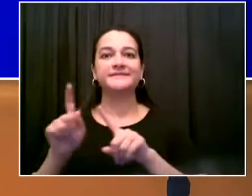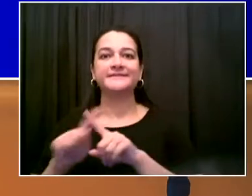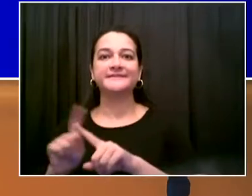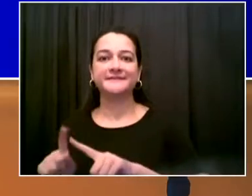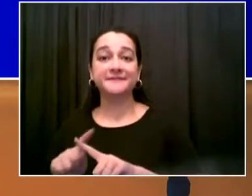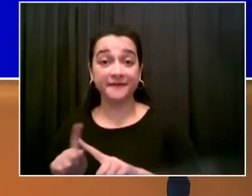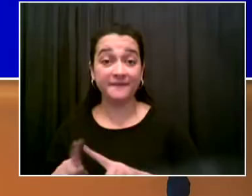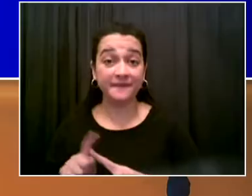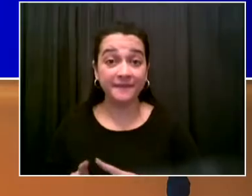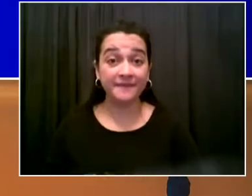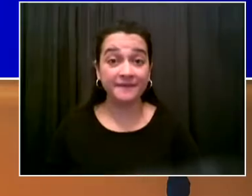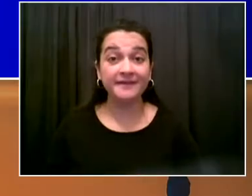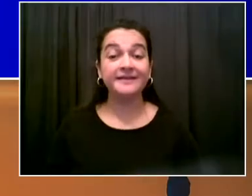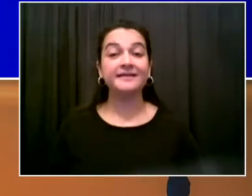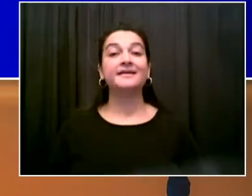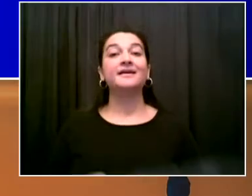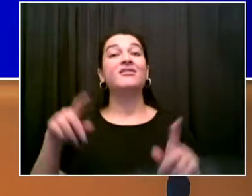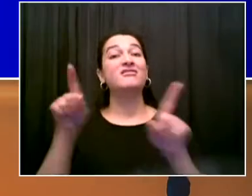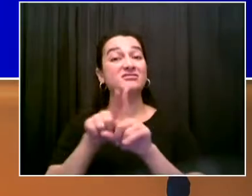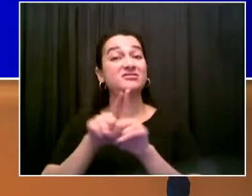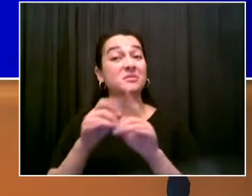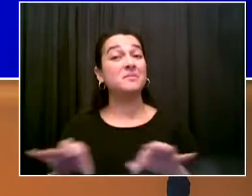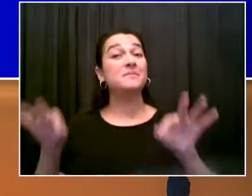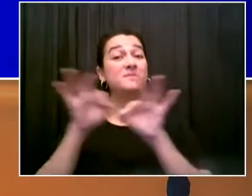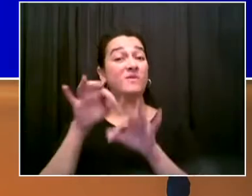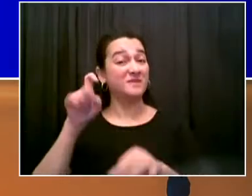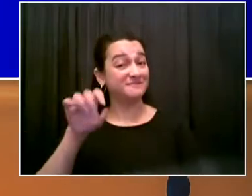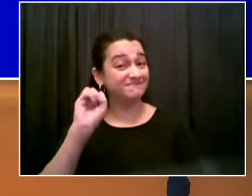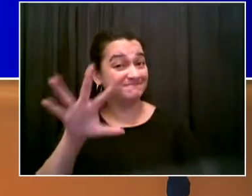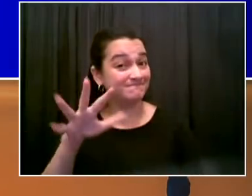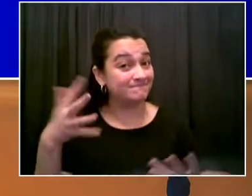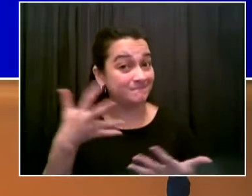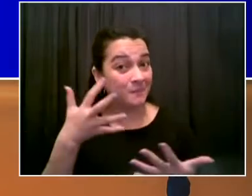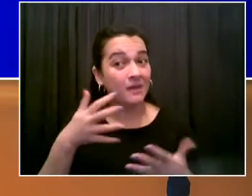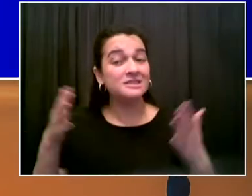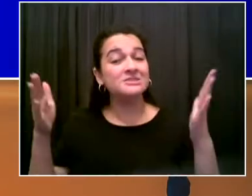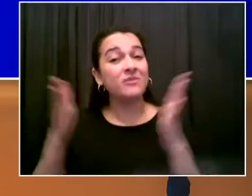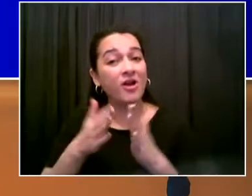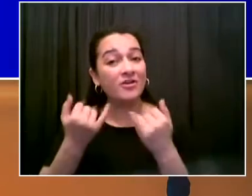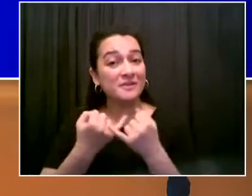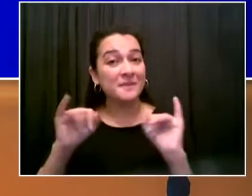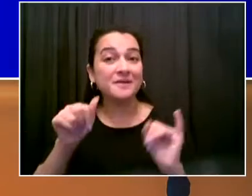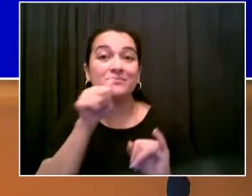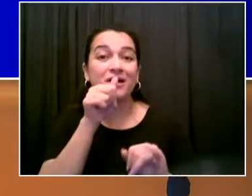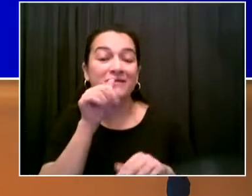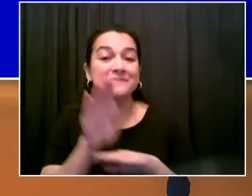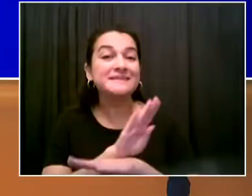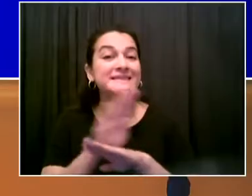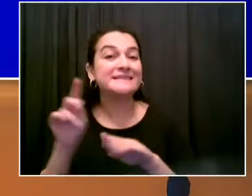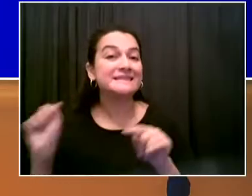LET'S TALK ABOUT ANOTHER ELEMENT OF RECOVERY FOR LAL OF US. IT IS GOING OUT INTO OUR COMMUNITIES AND SPENDING OUR HARD EARNED MONEY ON SMALL BUSINESSES, LOCAL